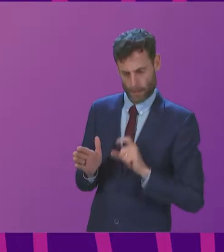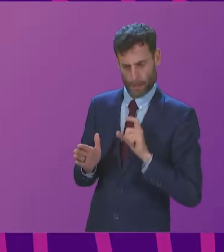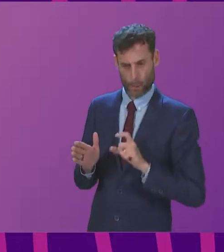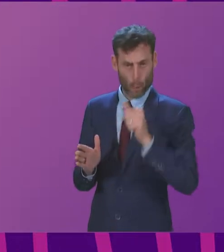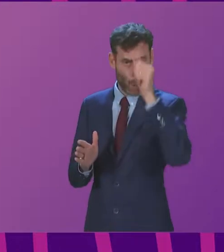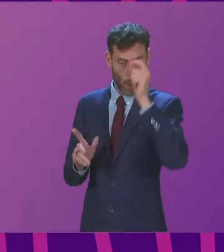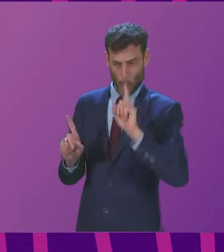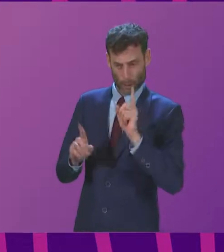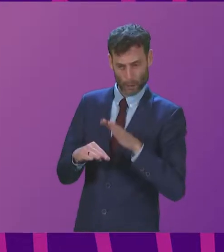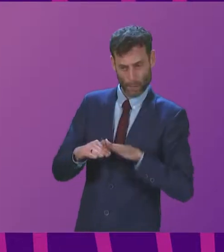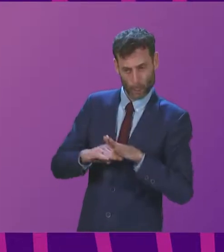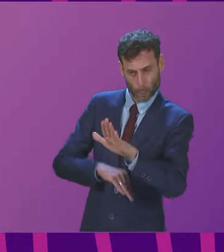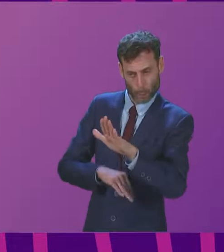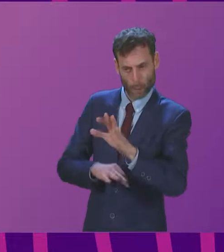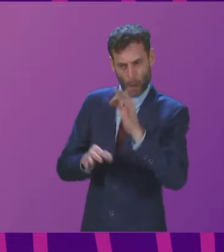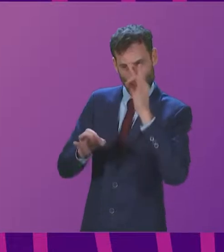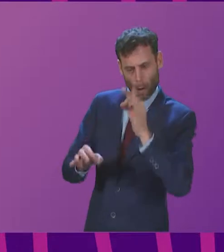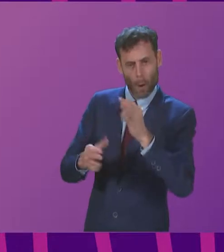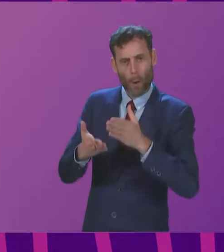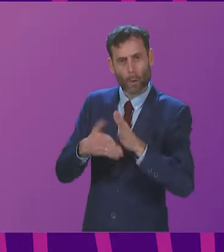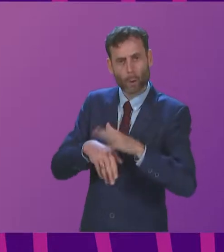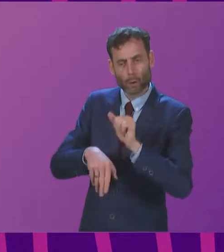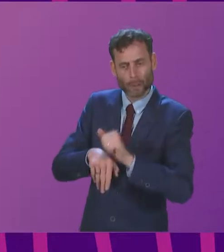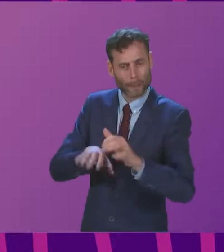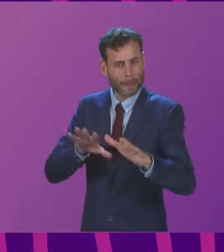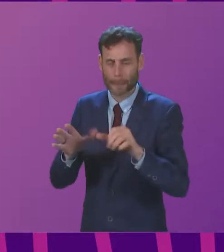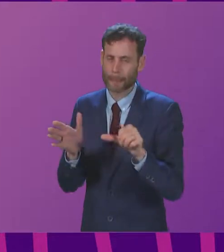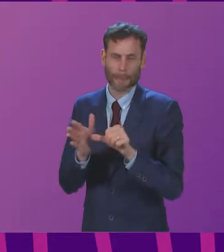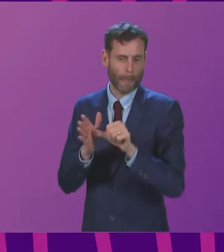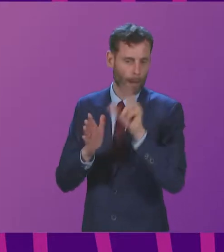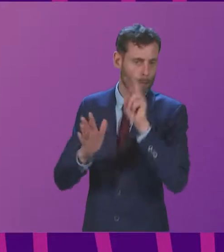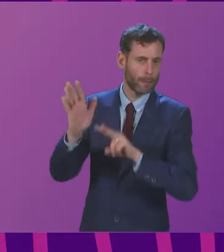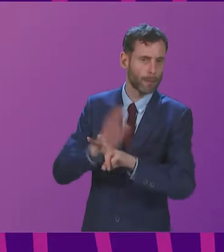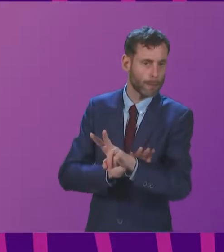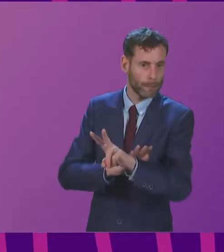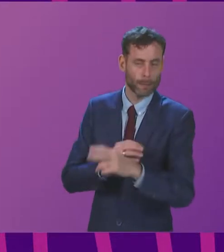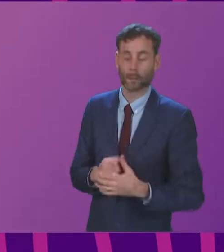will take over the festive period and into January. On the one hand, the booster programme